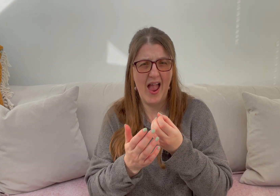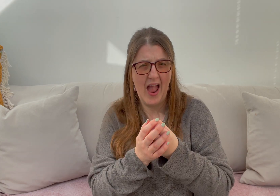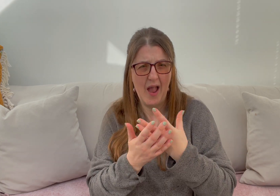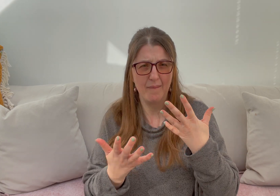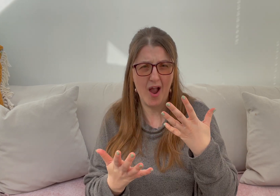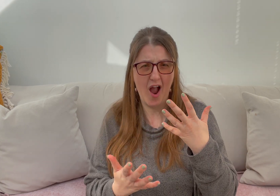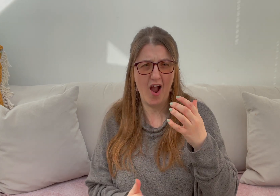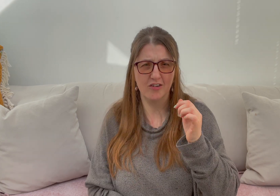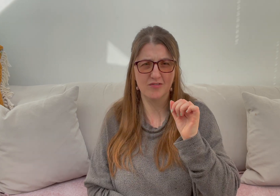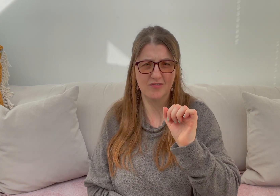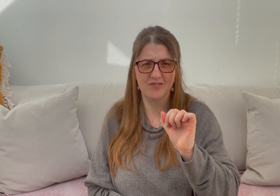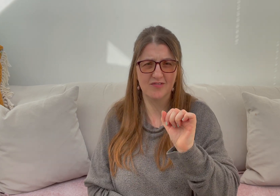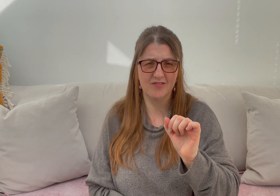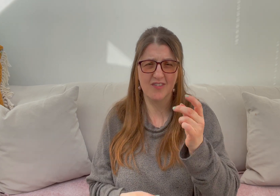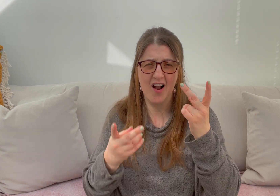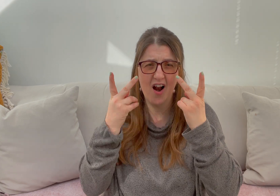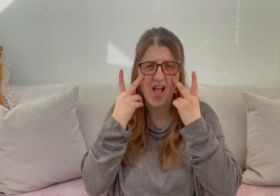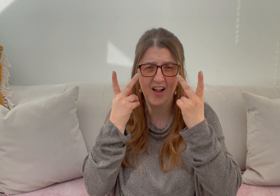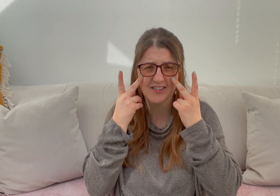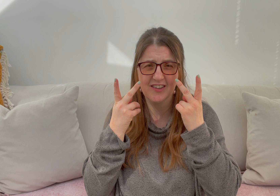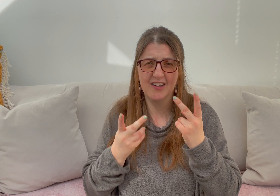How much your glasses?